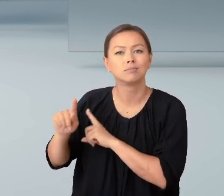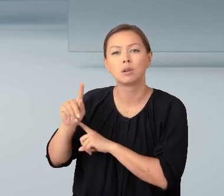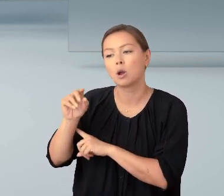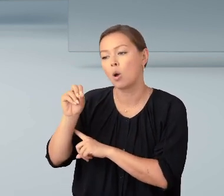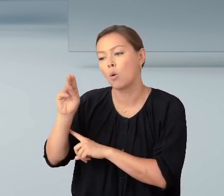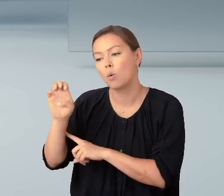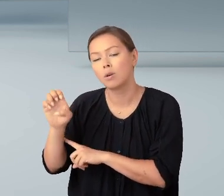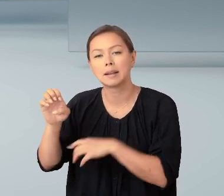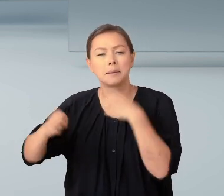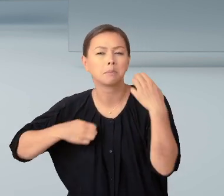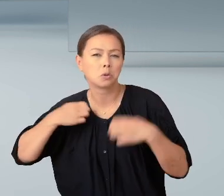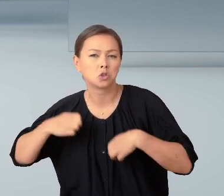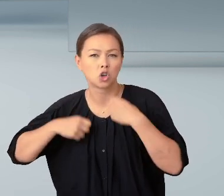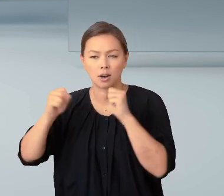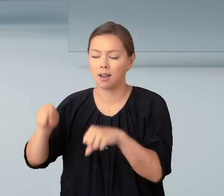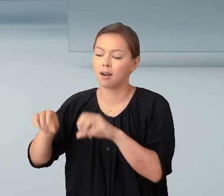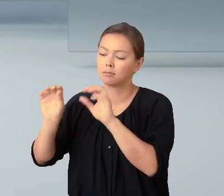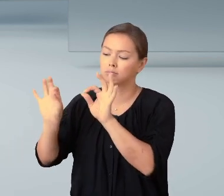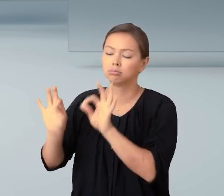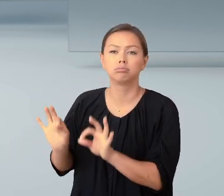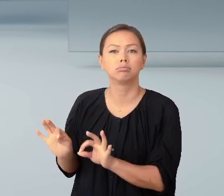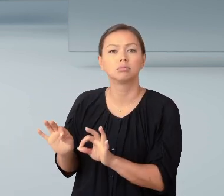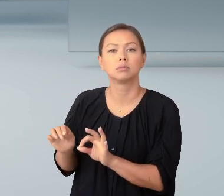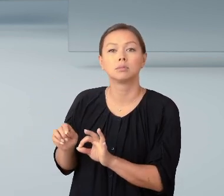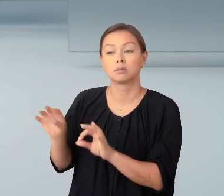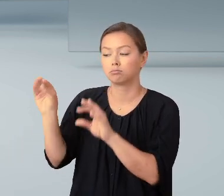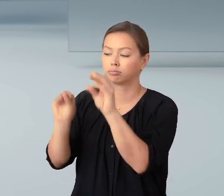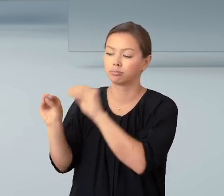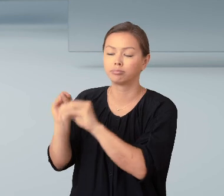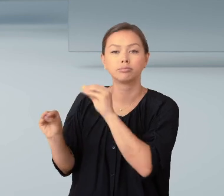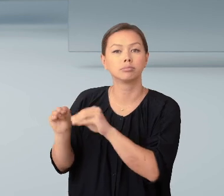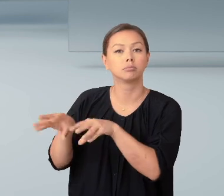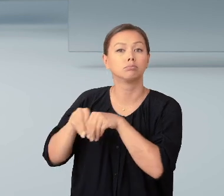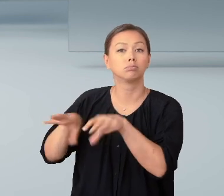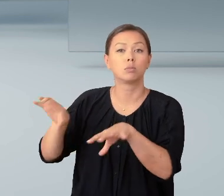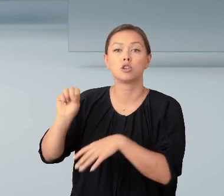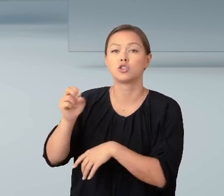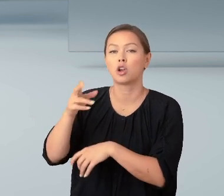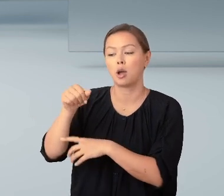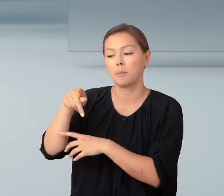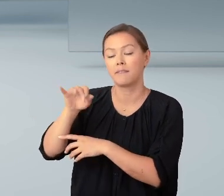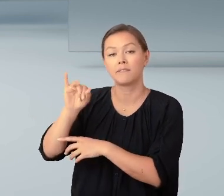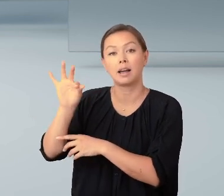publish to Shopify with just a few clicks. Pretty exciting.